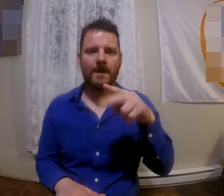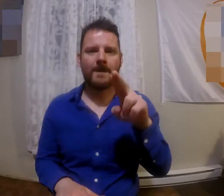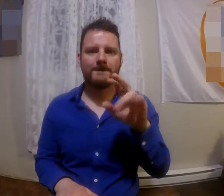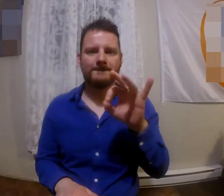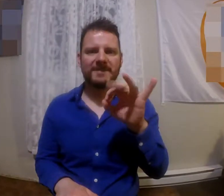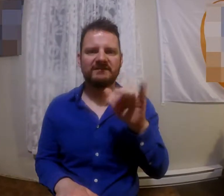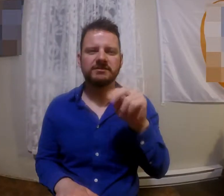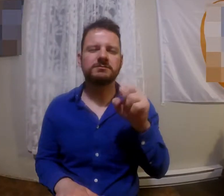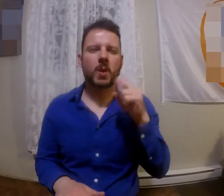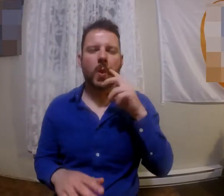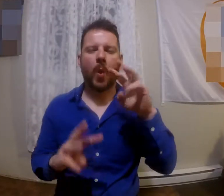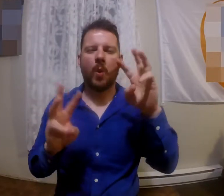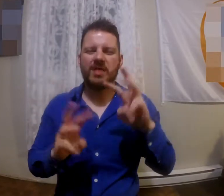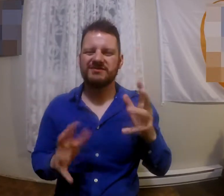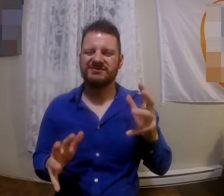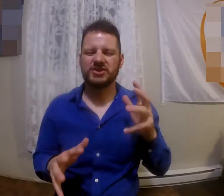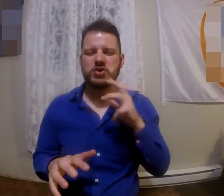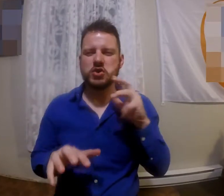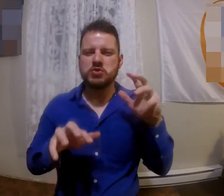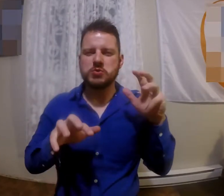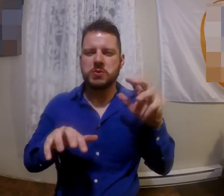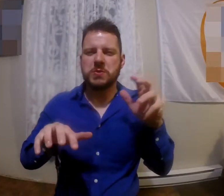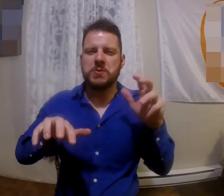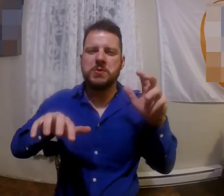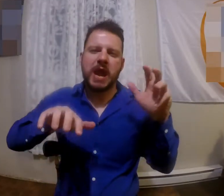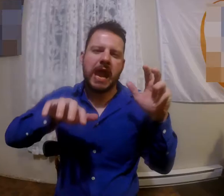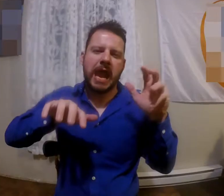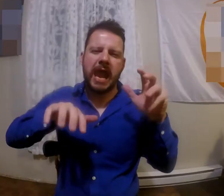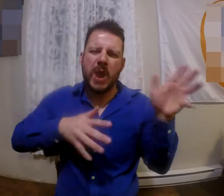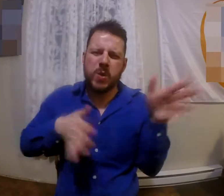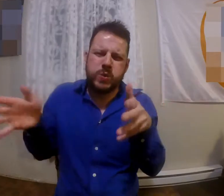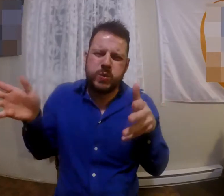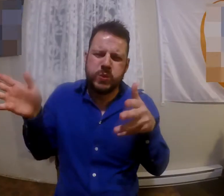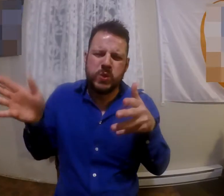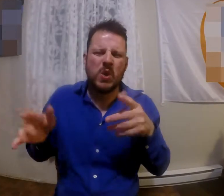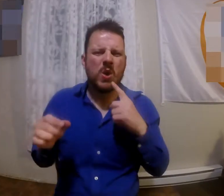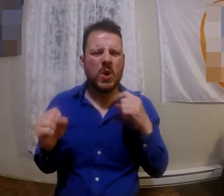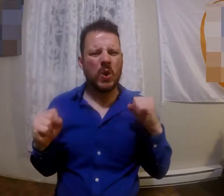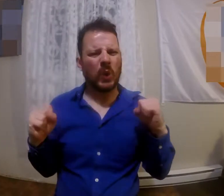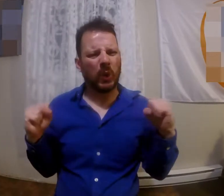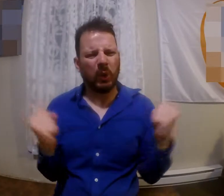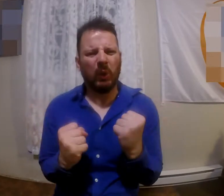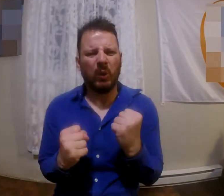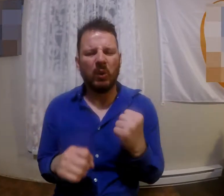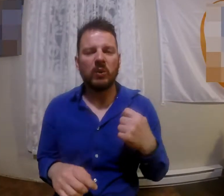The weather was not that great, it was rainy with strong wind and very cold.